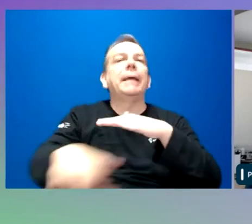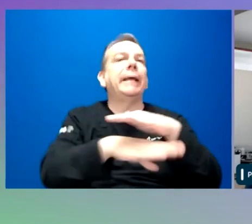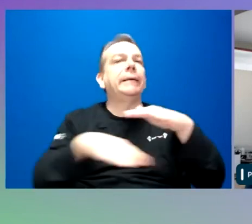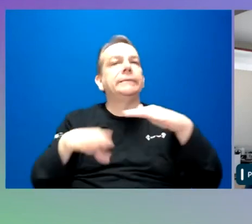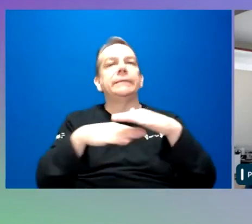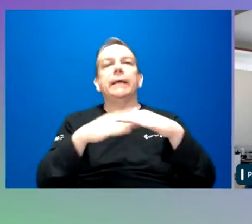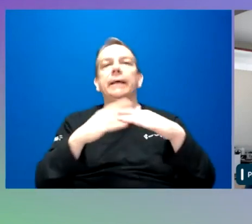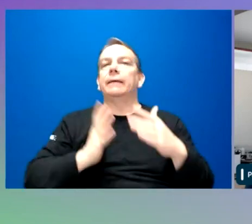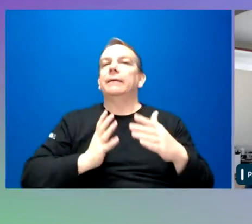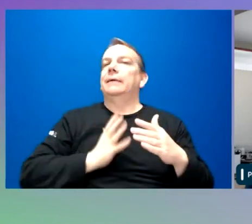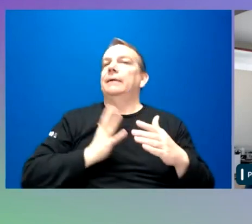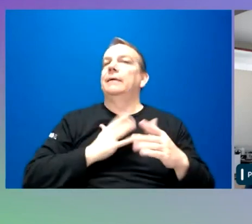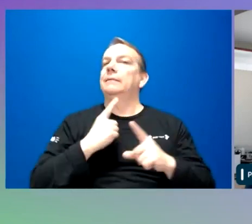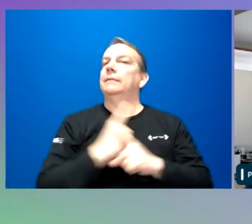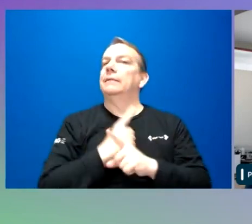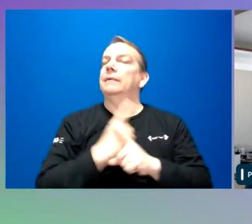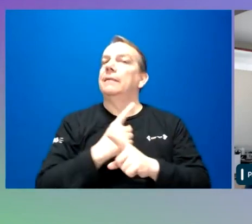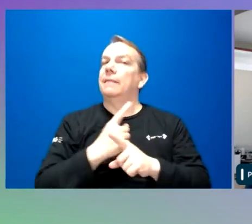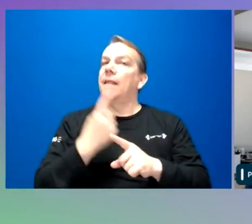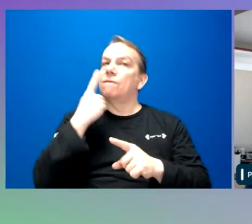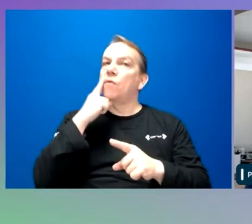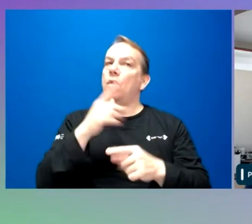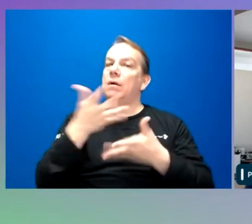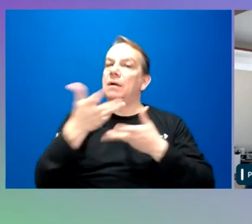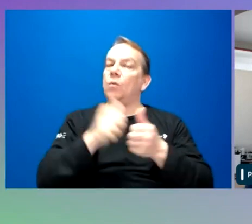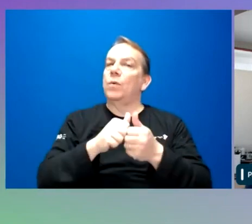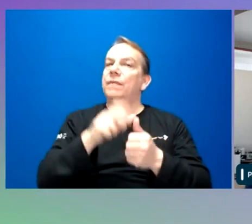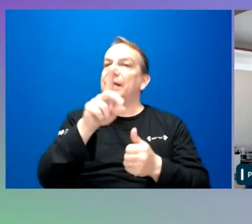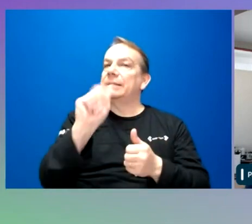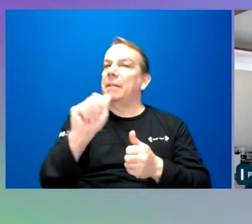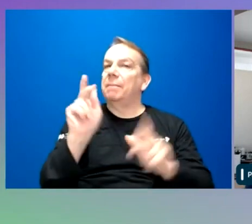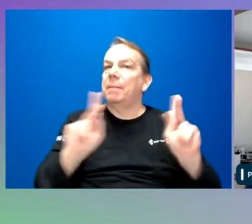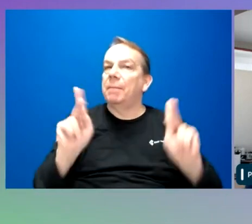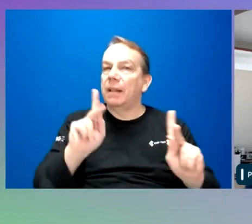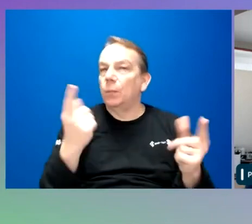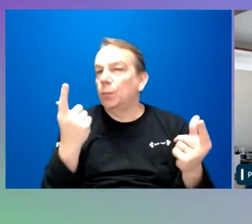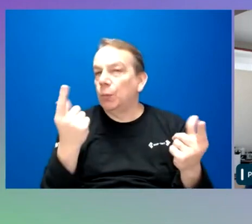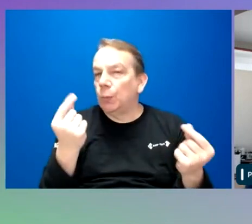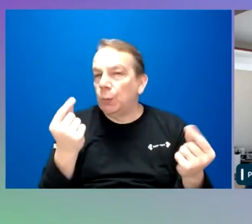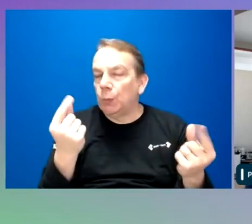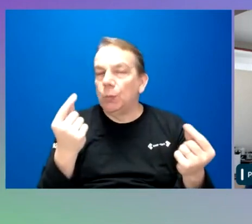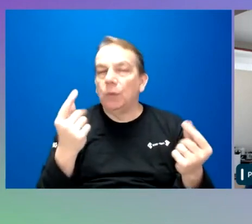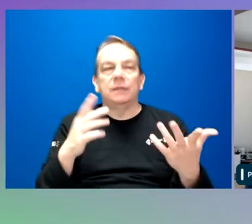if you're brave, find out the email address of your CEO s, uh,